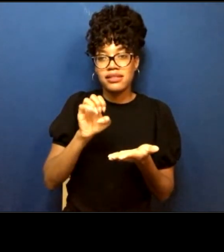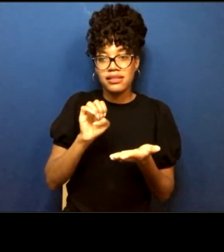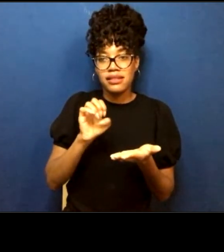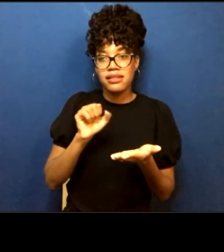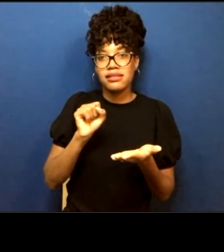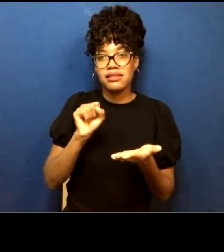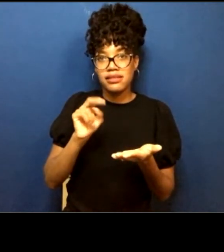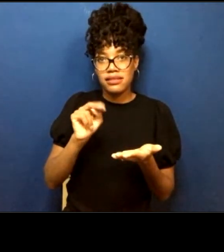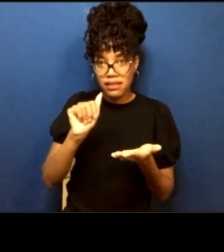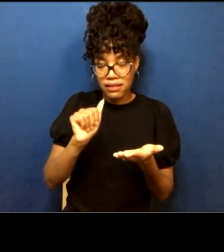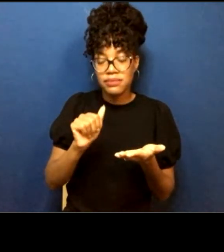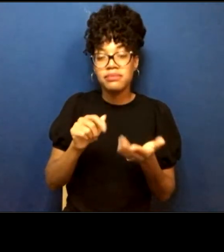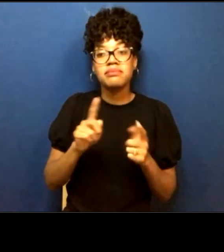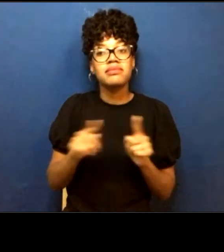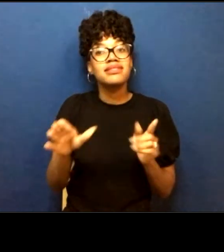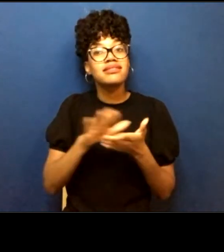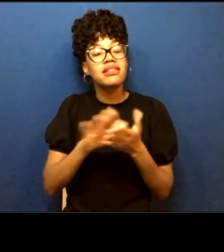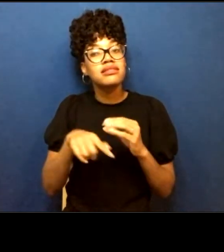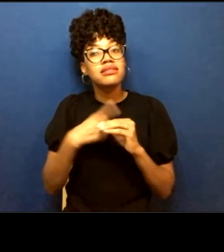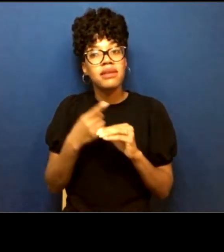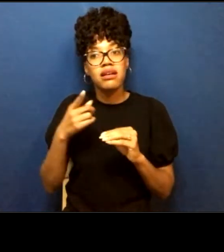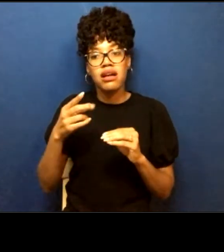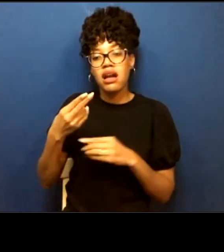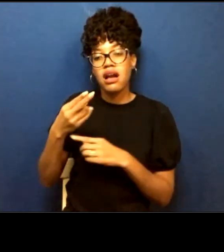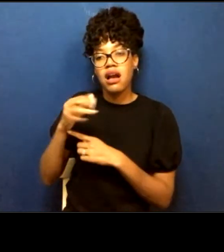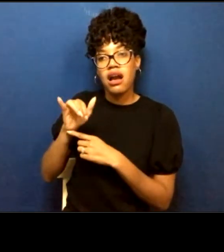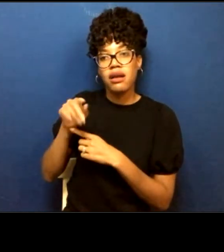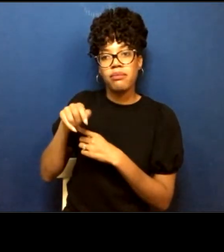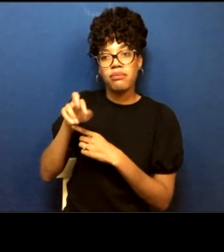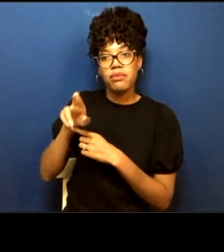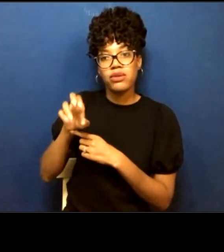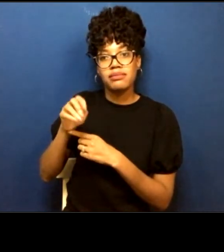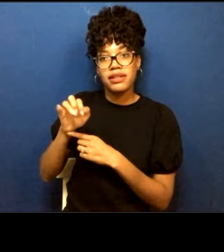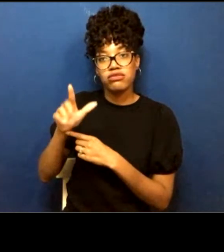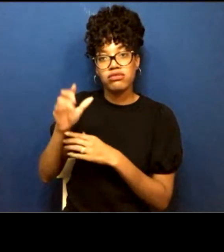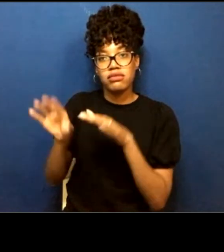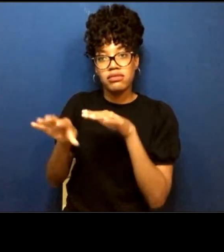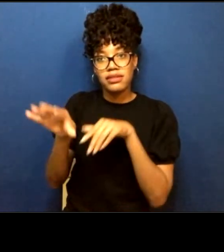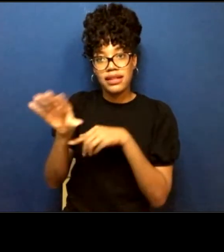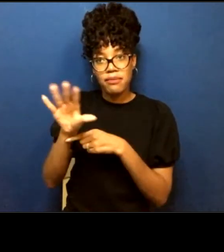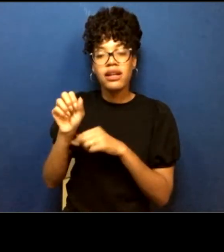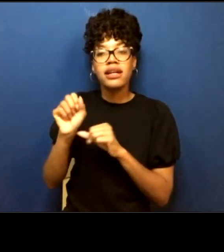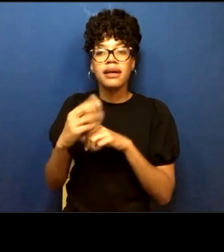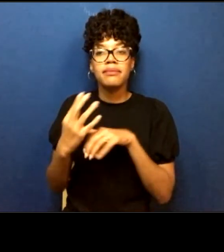What's nice about the hyperspectral sensors is that can be mounted inside of an aircraft. But they aren't getting to be small enough now